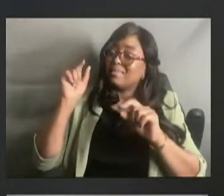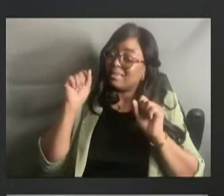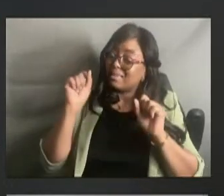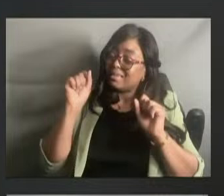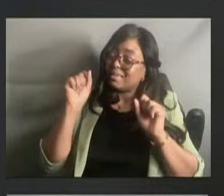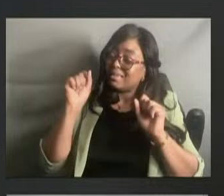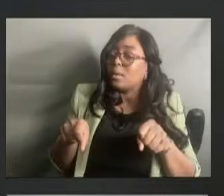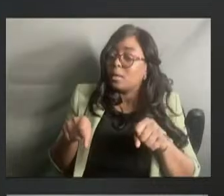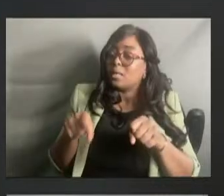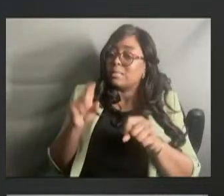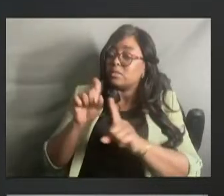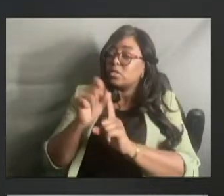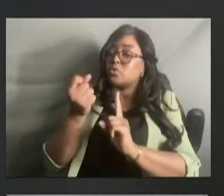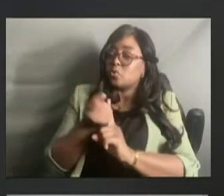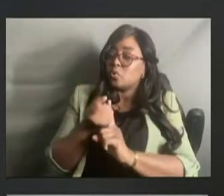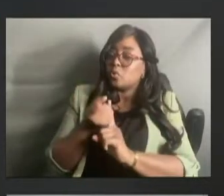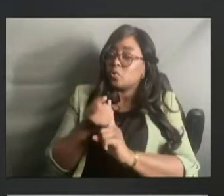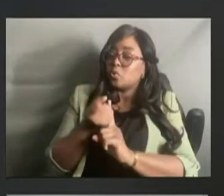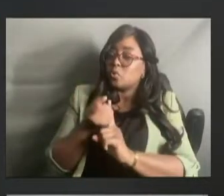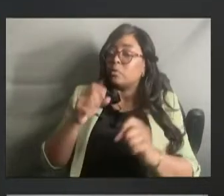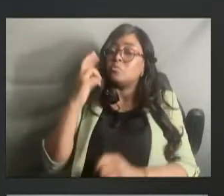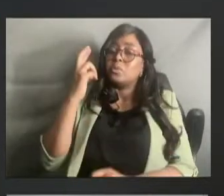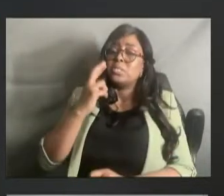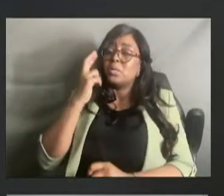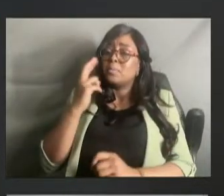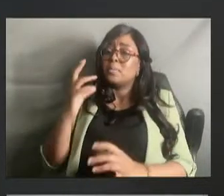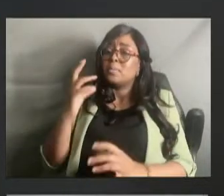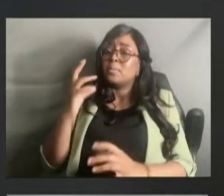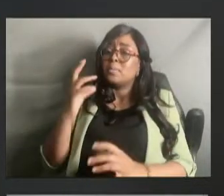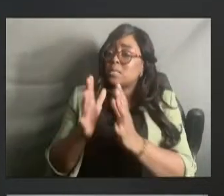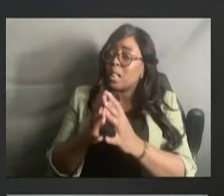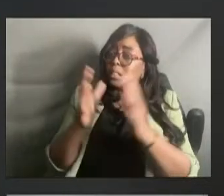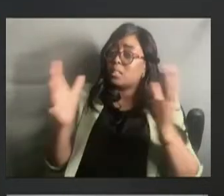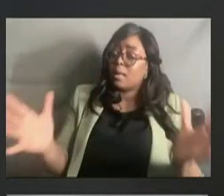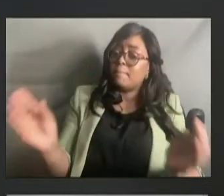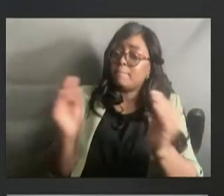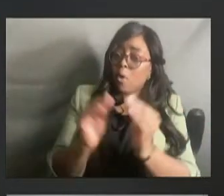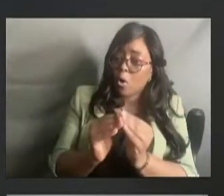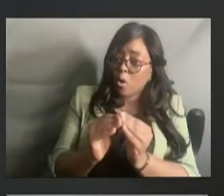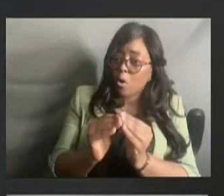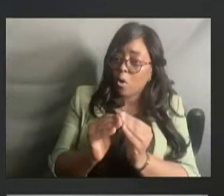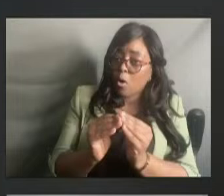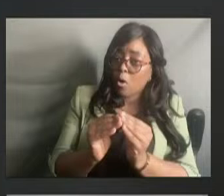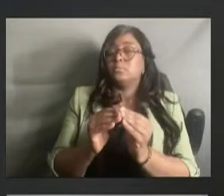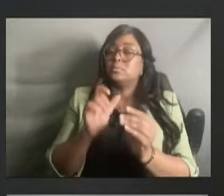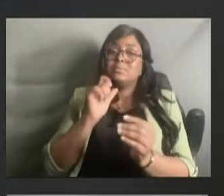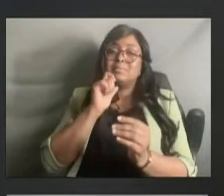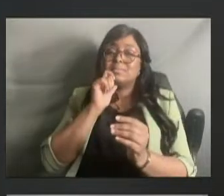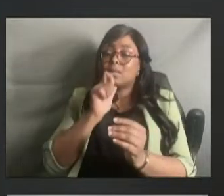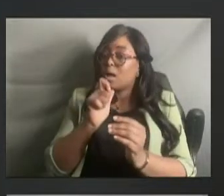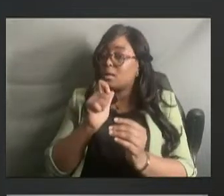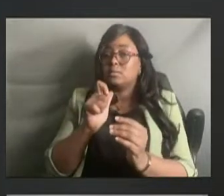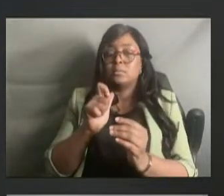that. And truthfully, we could be in a place where we could